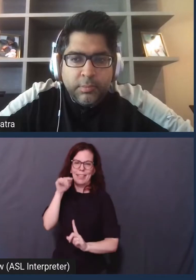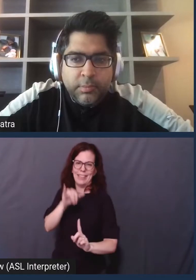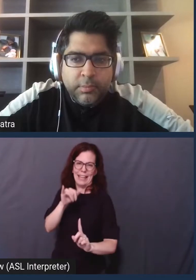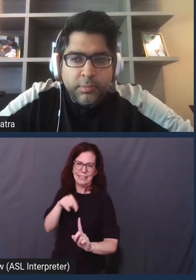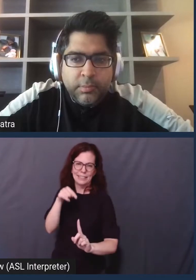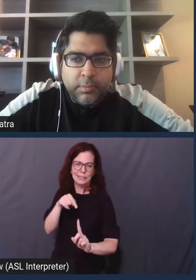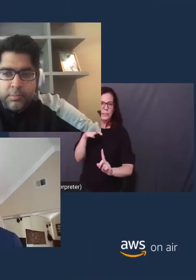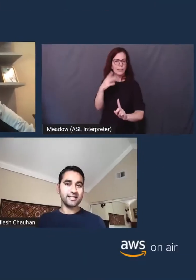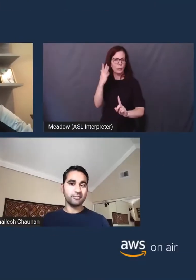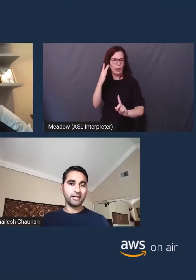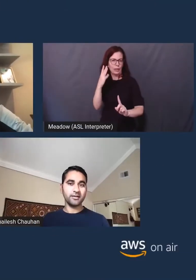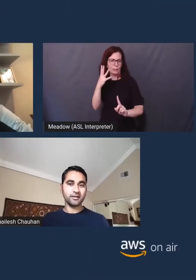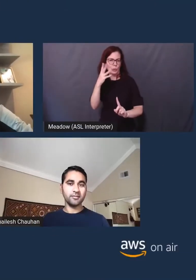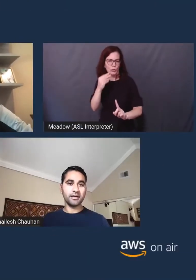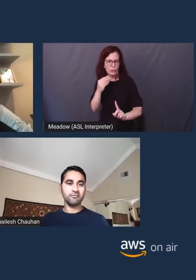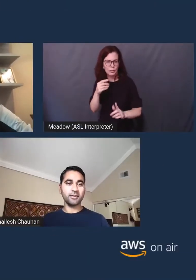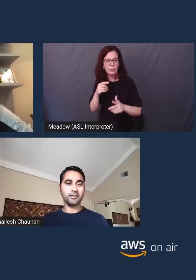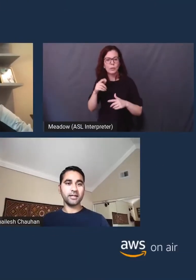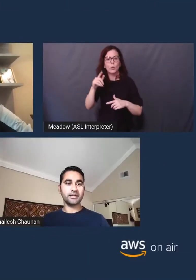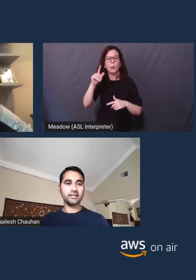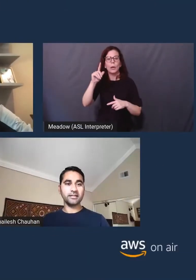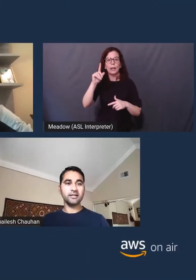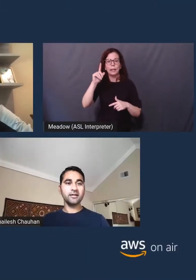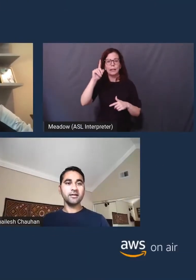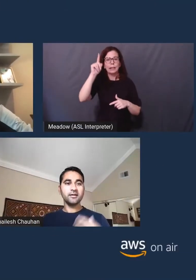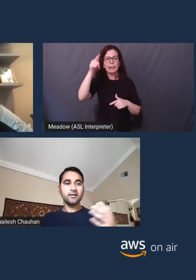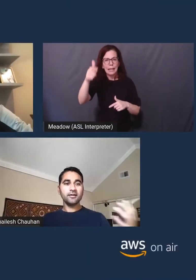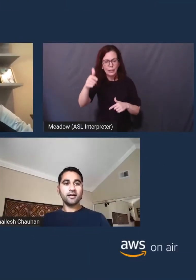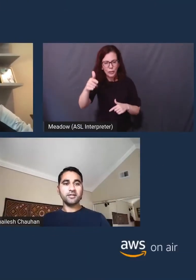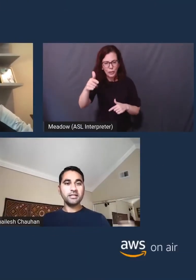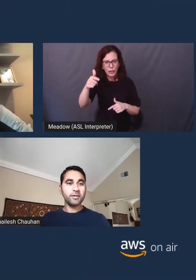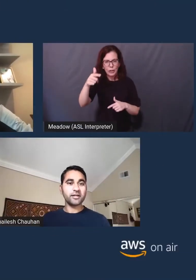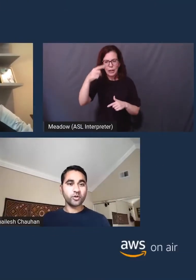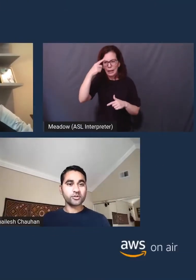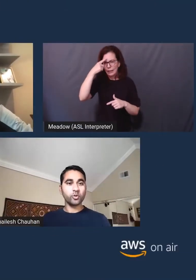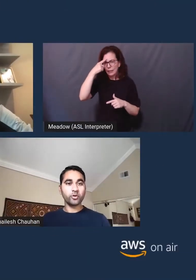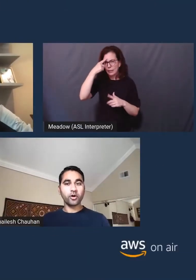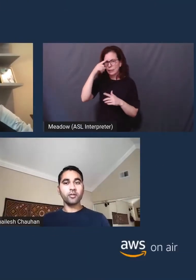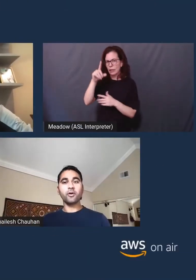And later in the segment, my colleague, Deepak, is also gonna talk about